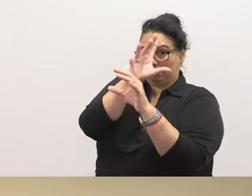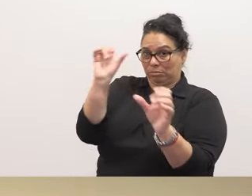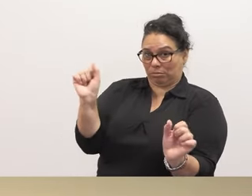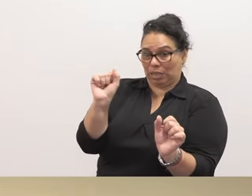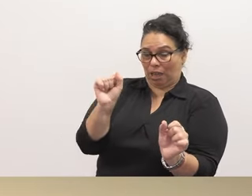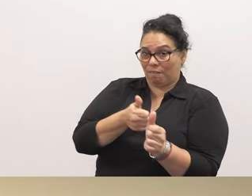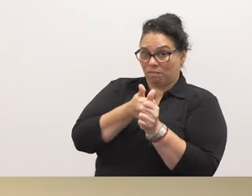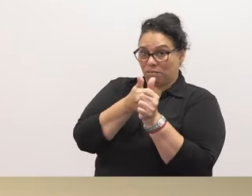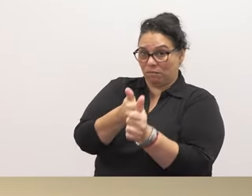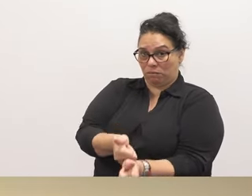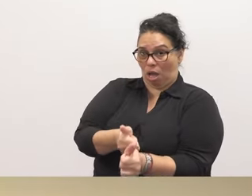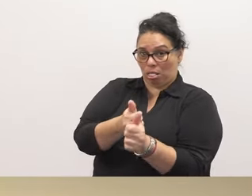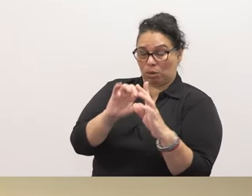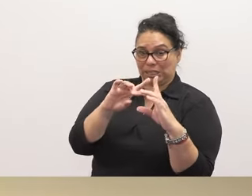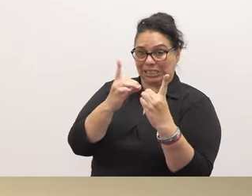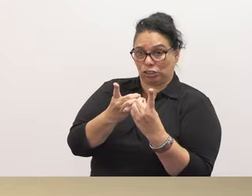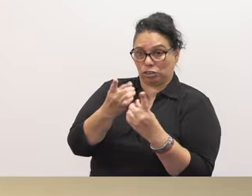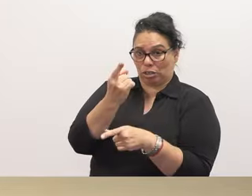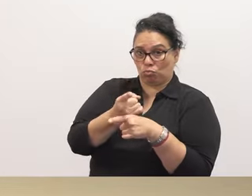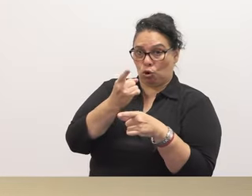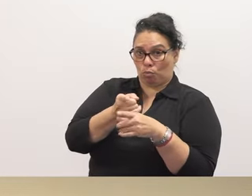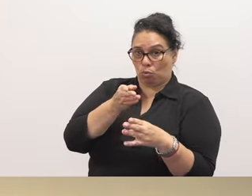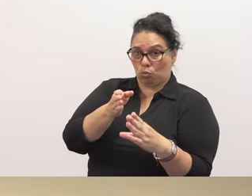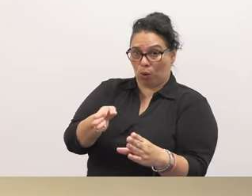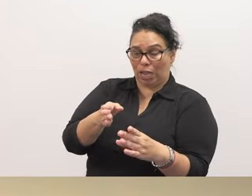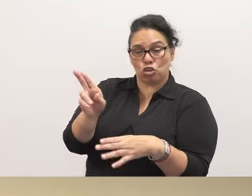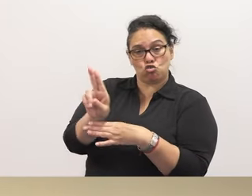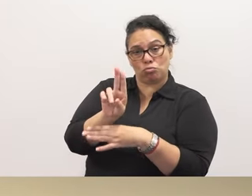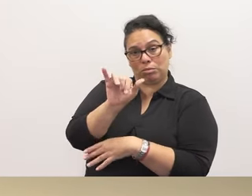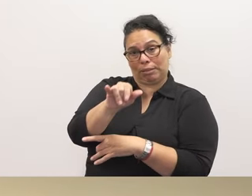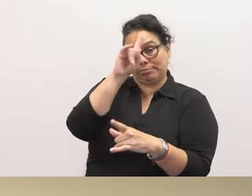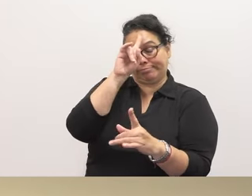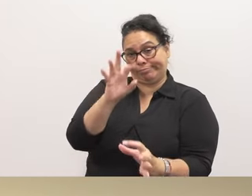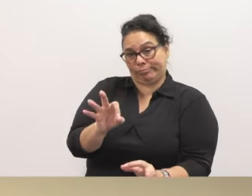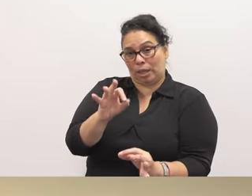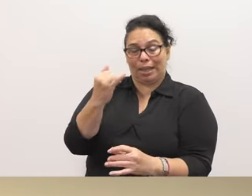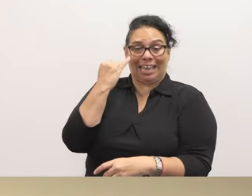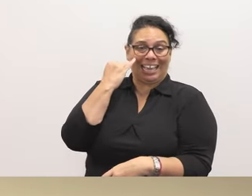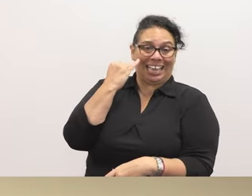in the appropriate direction? You'll use this to determine whether or not to adopt a budget.